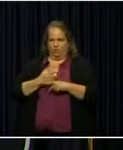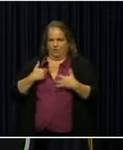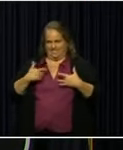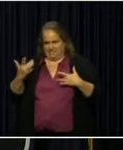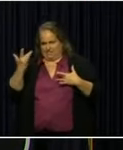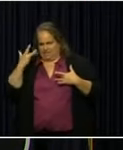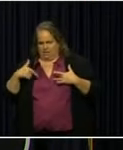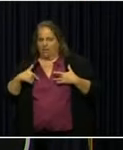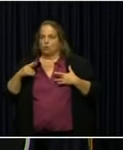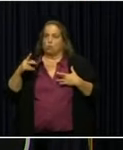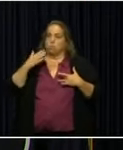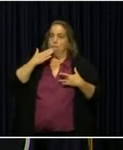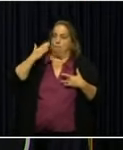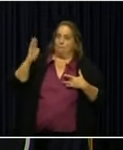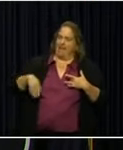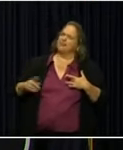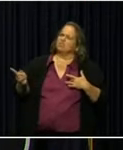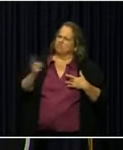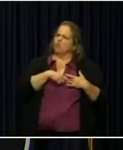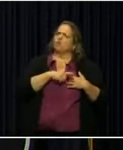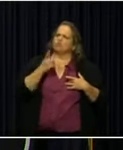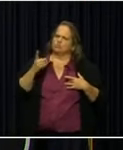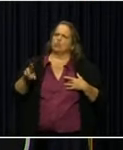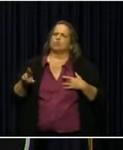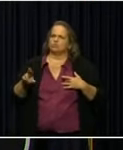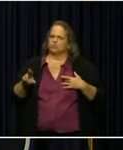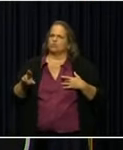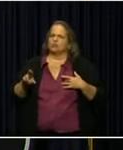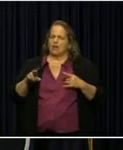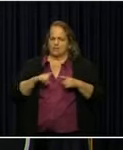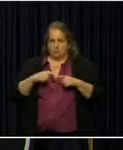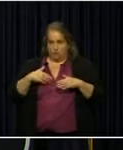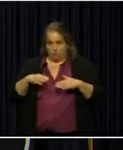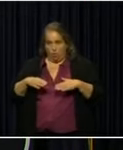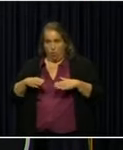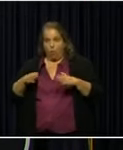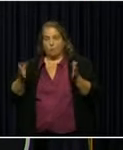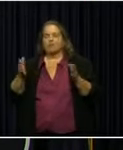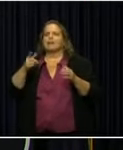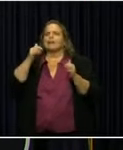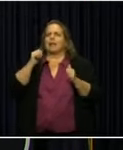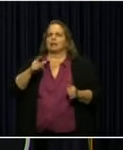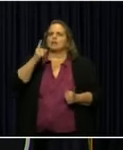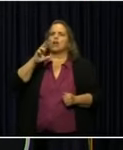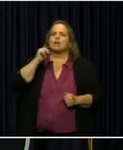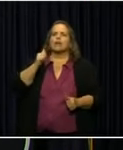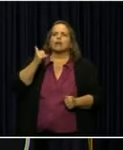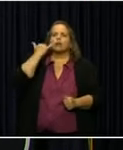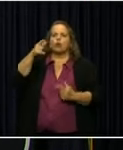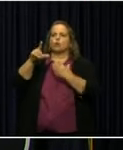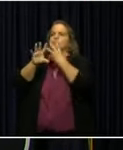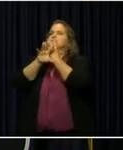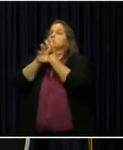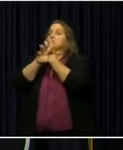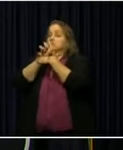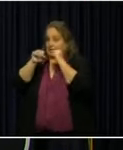ABOUT HOW WELL THEY THINK THAT THEY CAN FALL UNDER THOSE CD GUIDELINES AND THEN LET PUBLIC